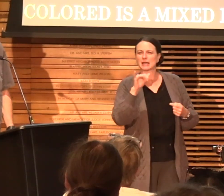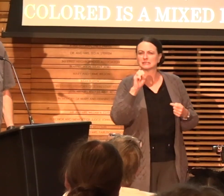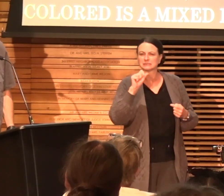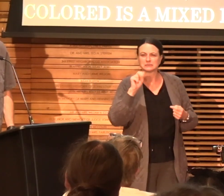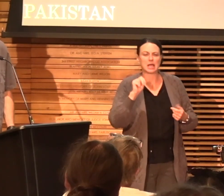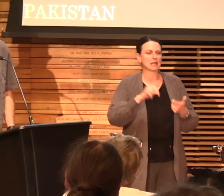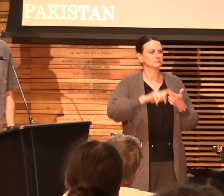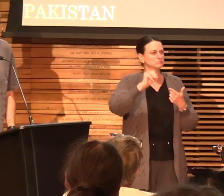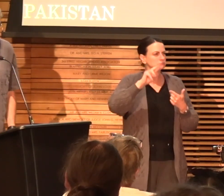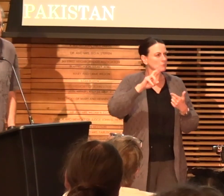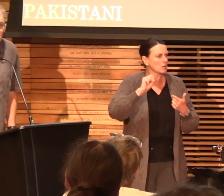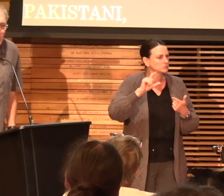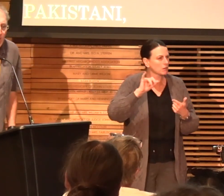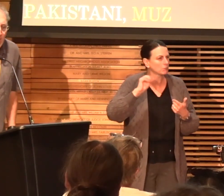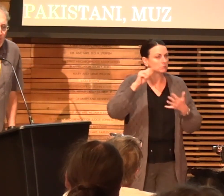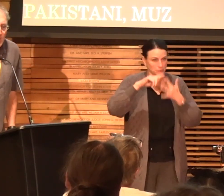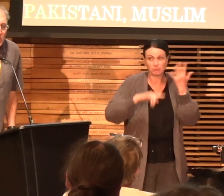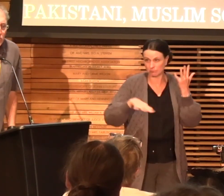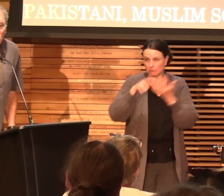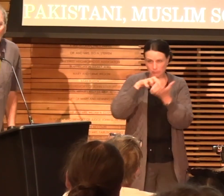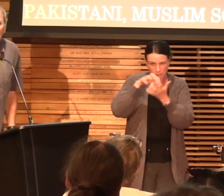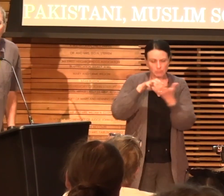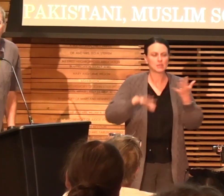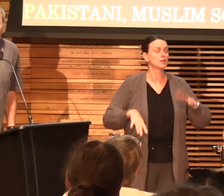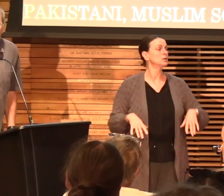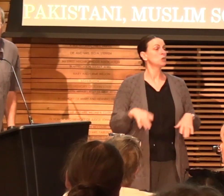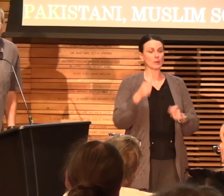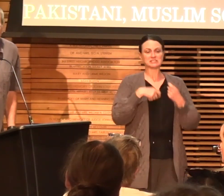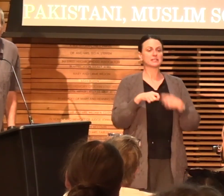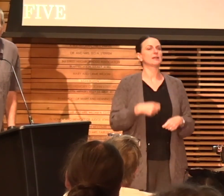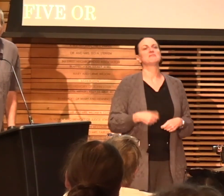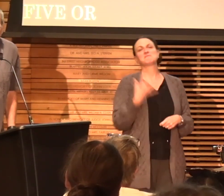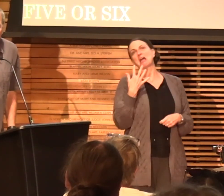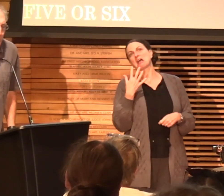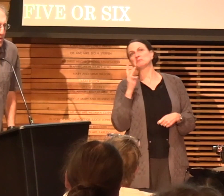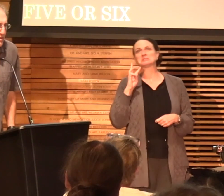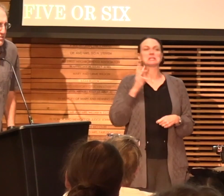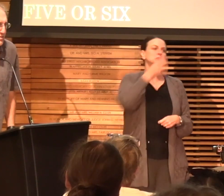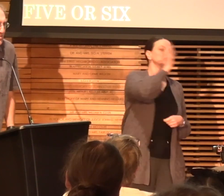So instead of just the usual five or six appearances,